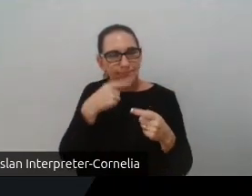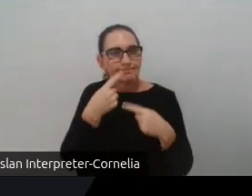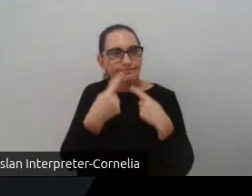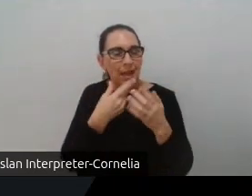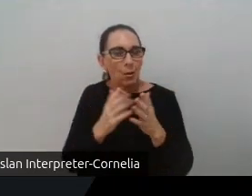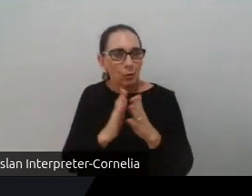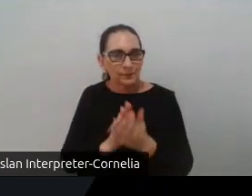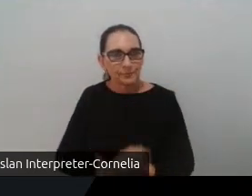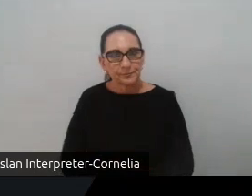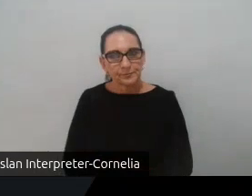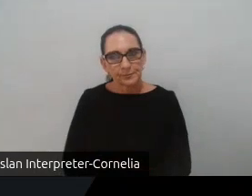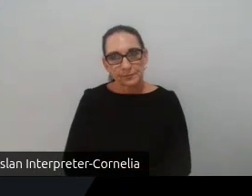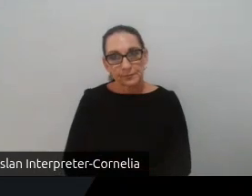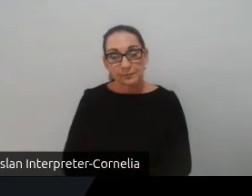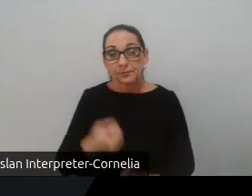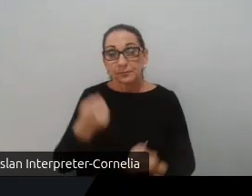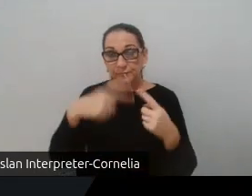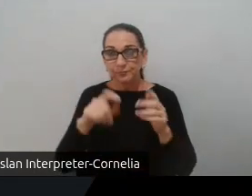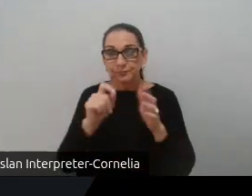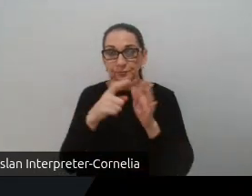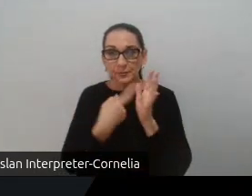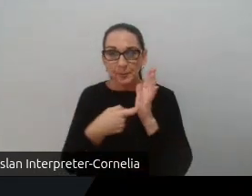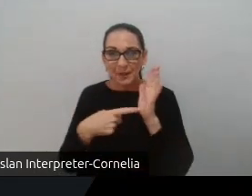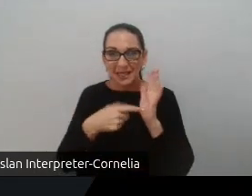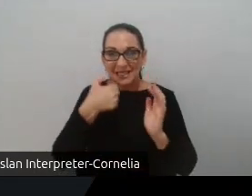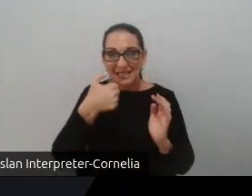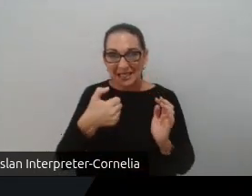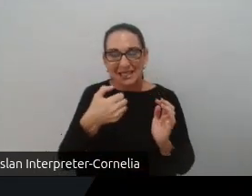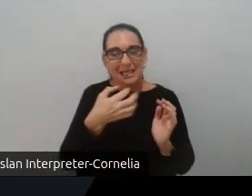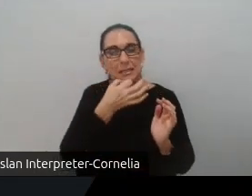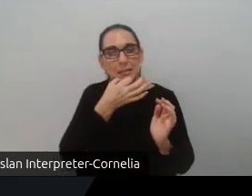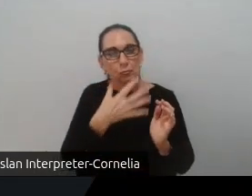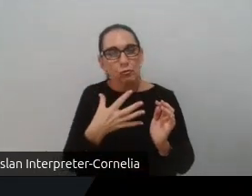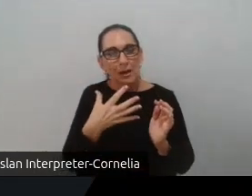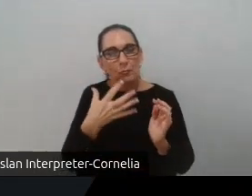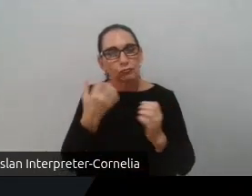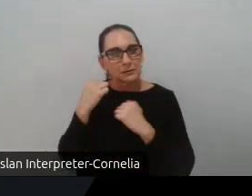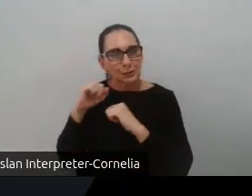when it comes to part six, temporary protection order, this is also a common error with a private